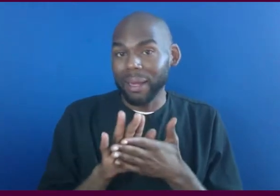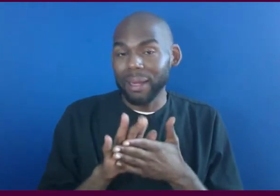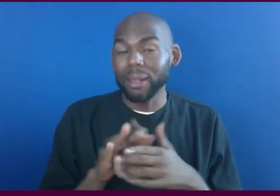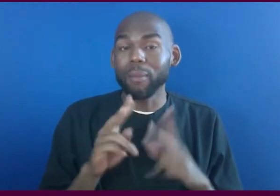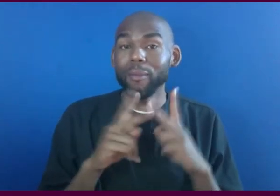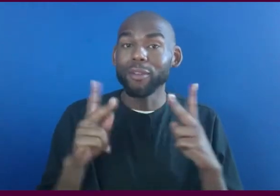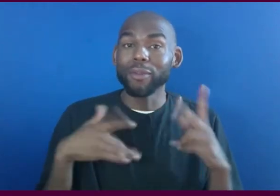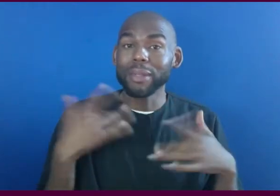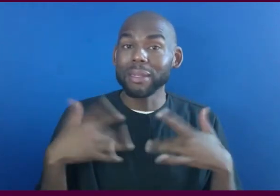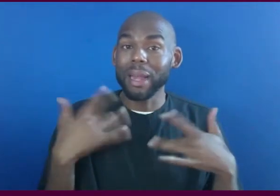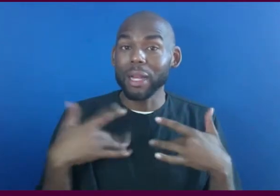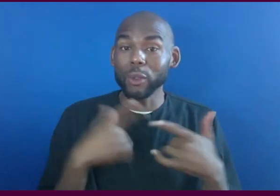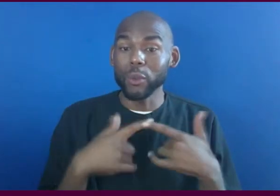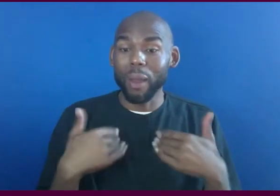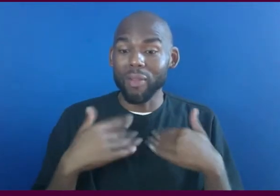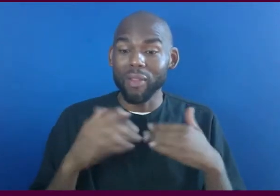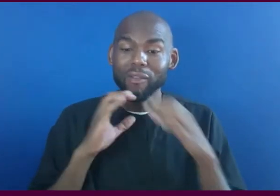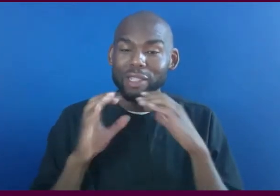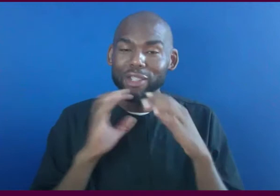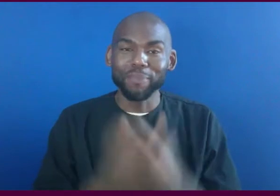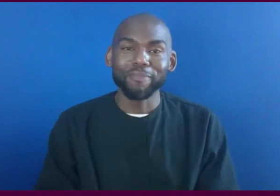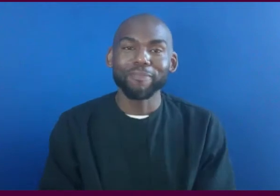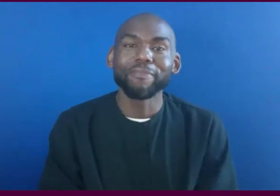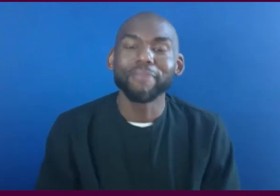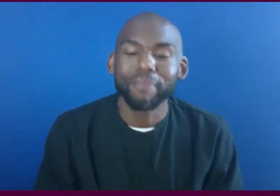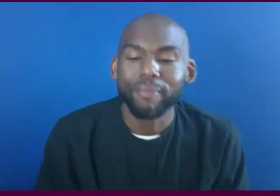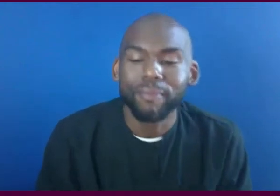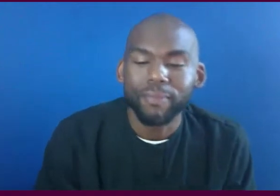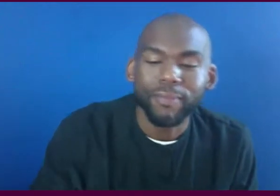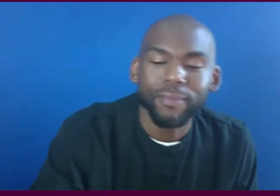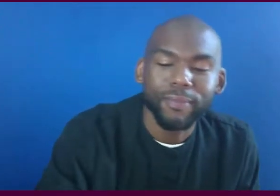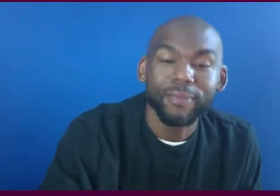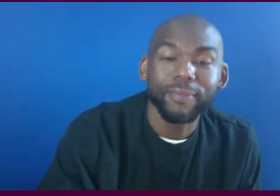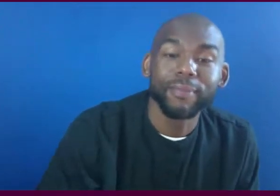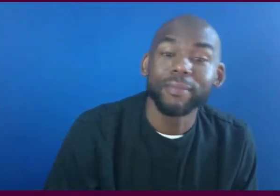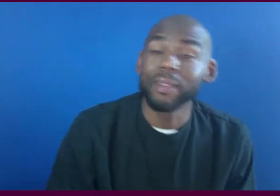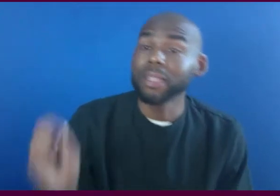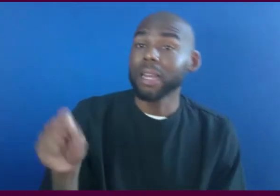And I'm very excited to have this conversation. Ashley Inkumsah: Yes, me as well.